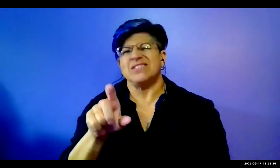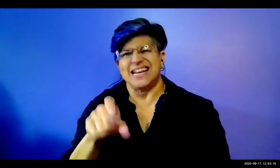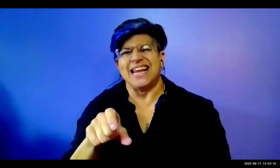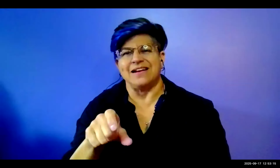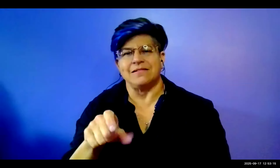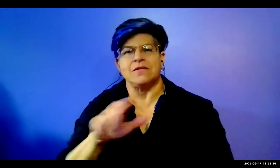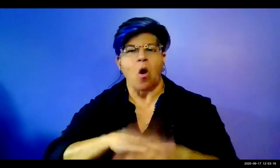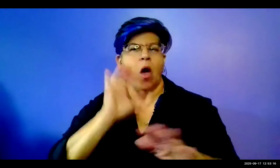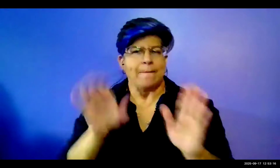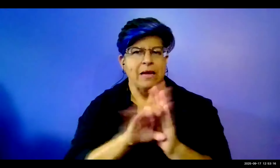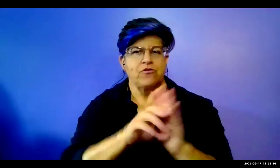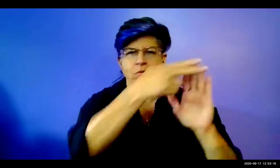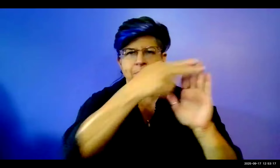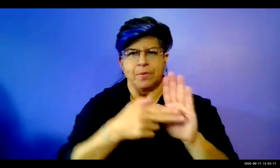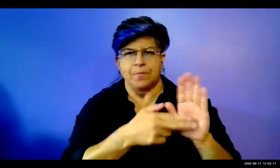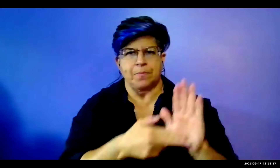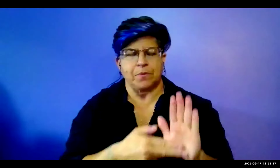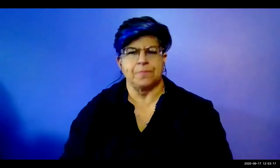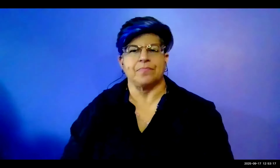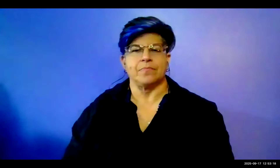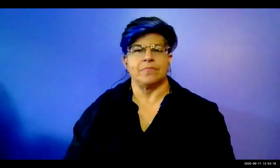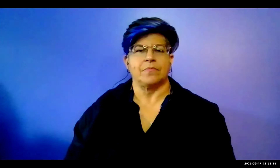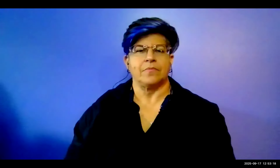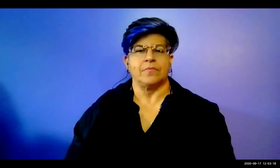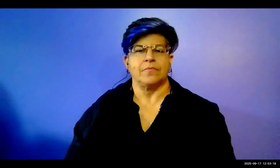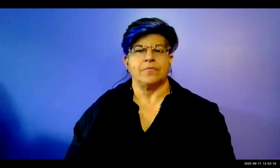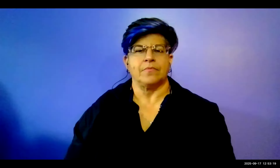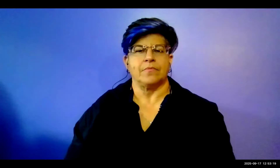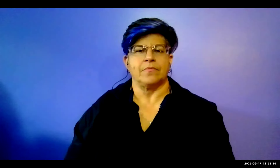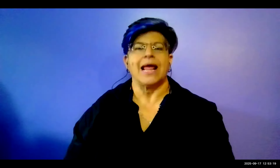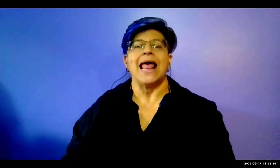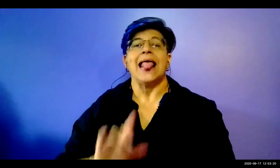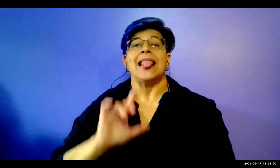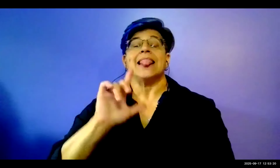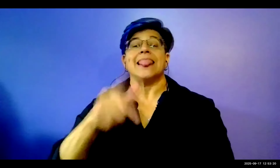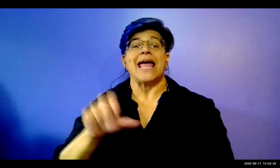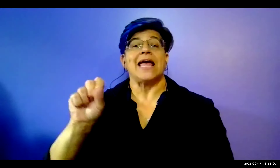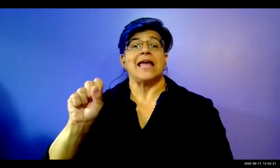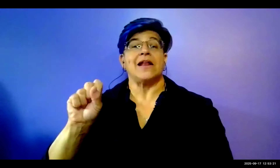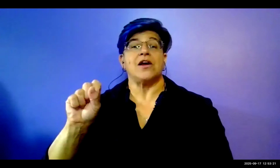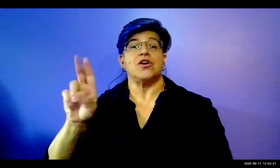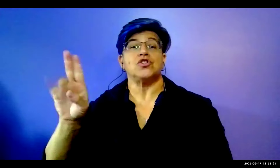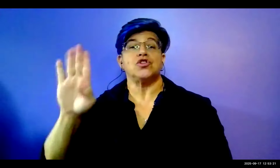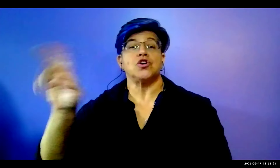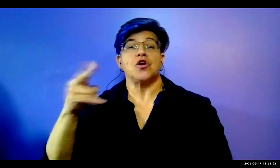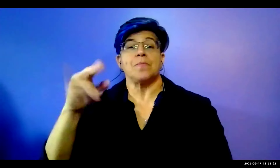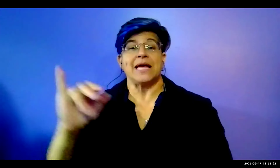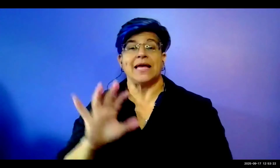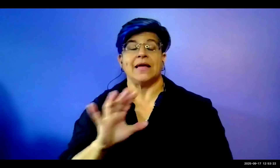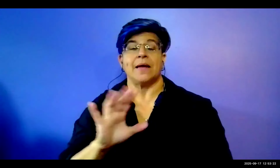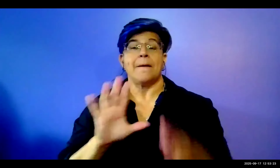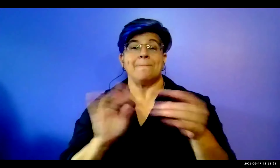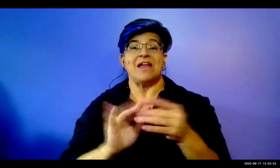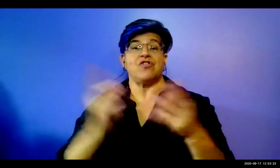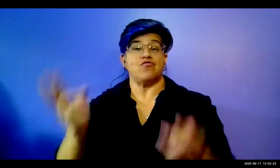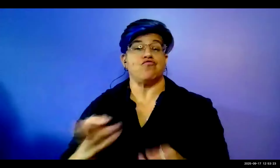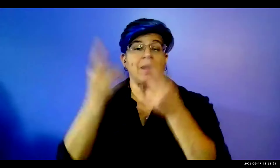Mm-hmm. Um, you answered much later on, she did, about the recommendations of using, um, images for exam questions.